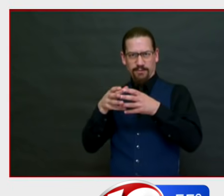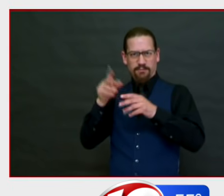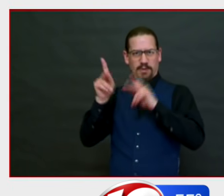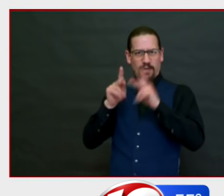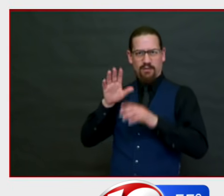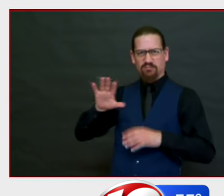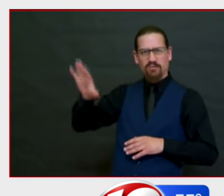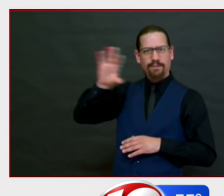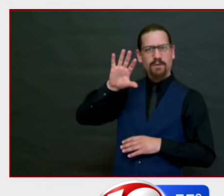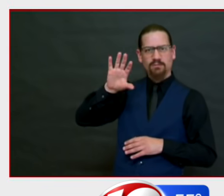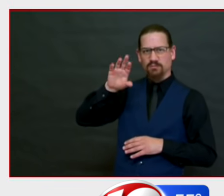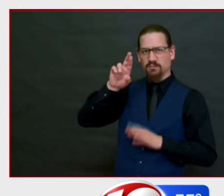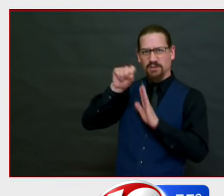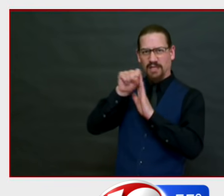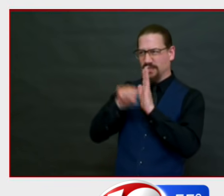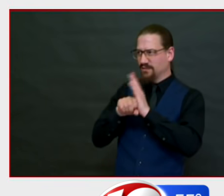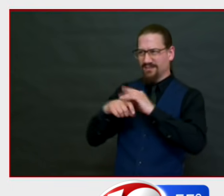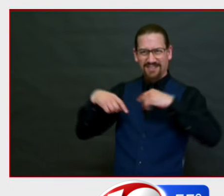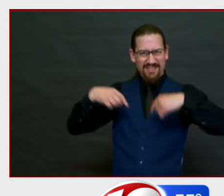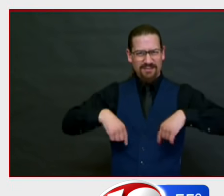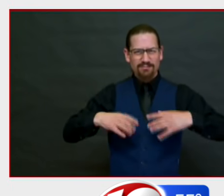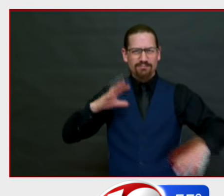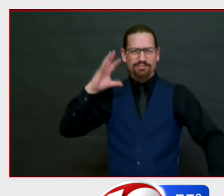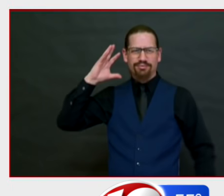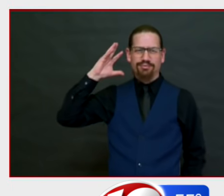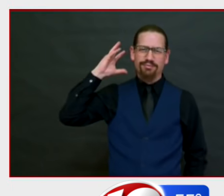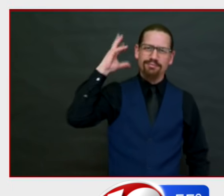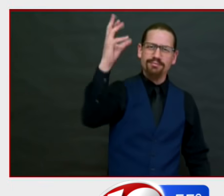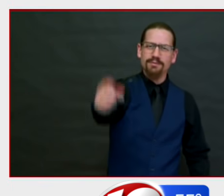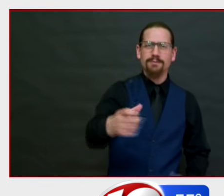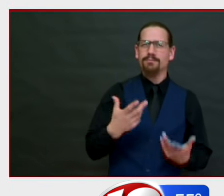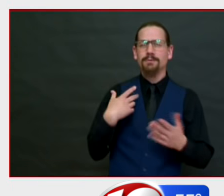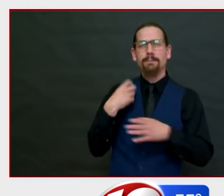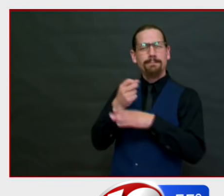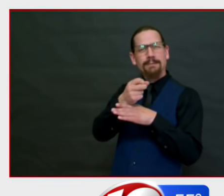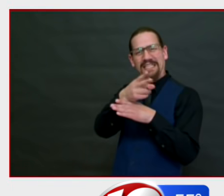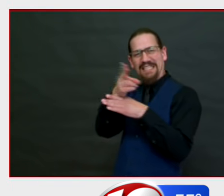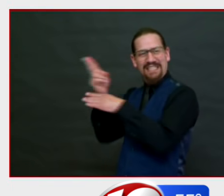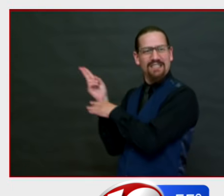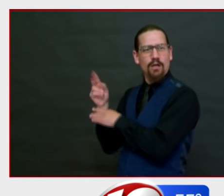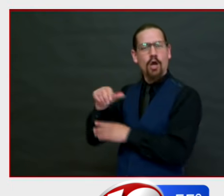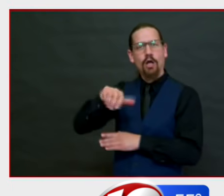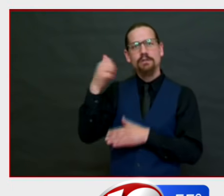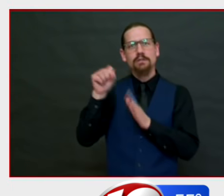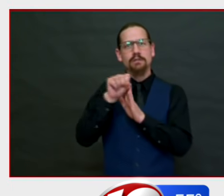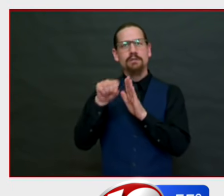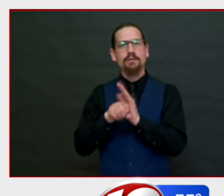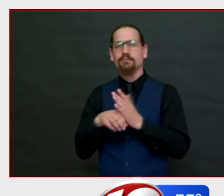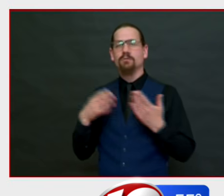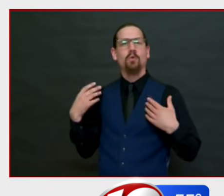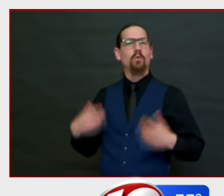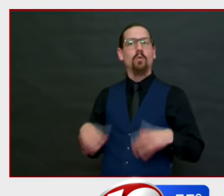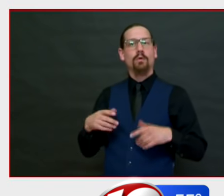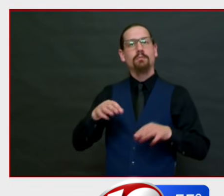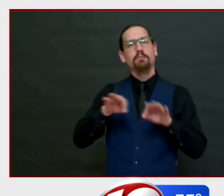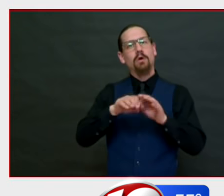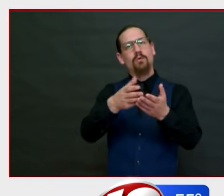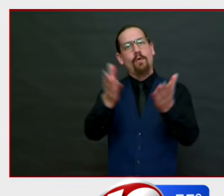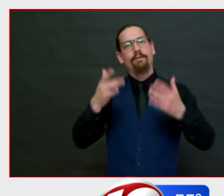ABOUT 2%-3% OF THEIR POPULATION. RHODE ISLAND HAS TESTED OVER 7% OF OUR POPULATION. THAT SHOULD GIVE YOU SOME